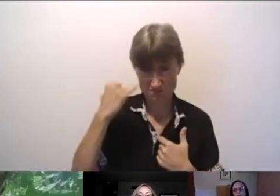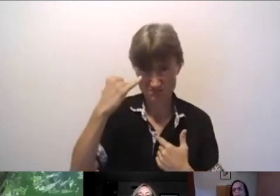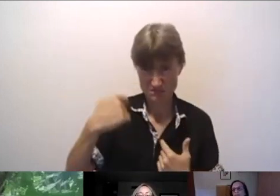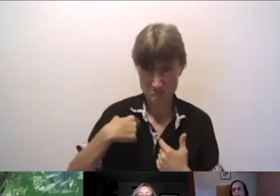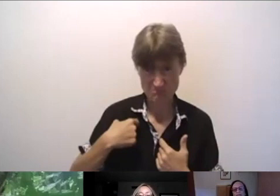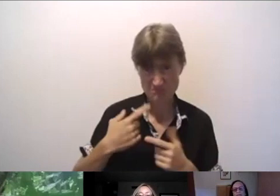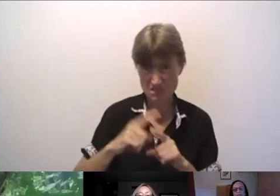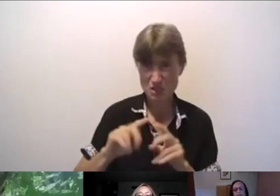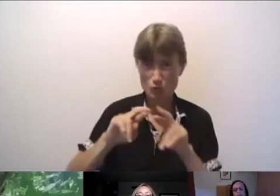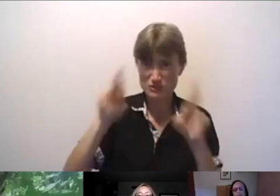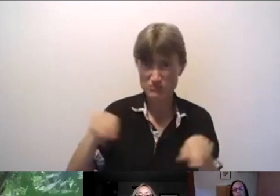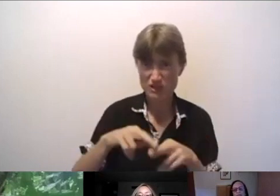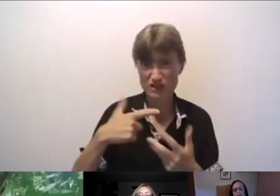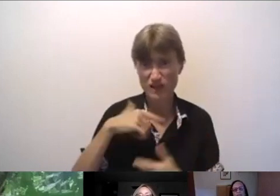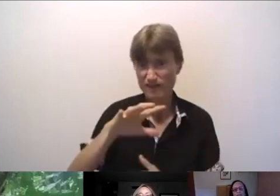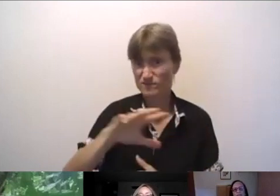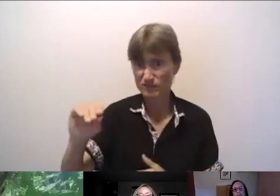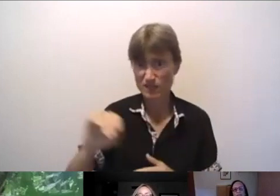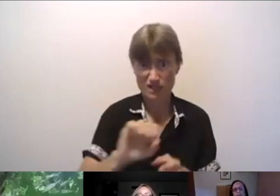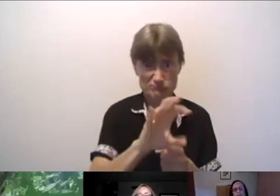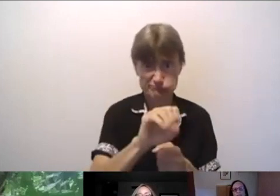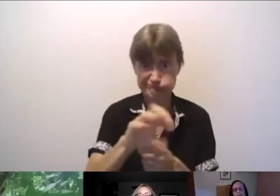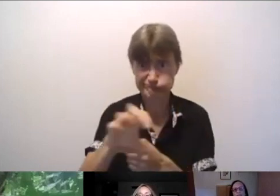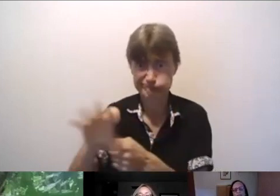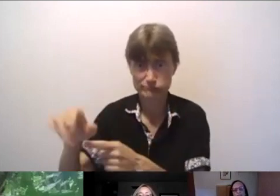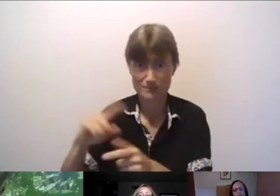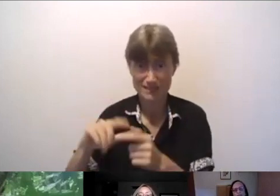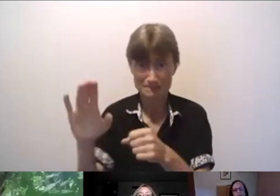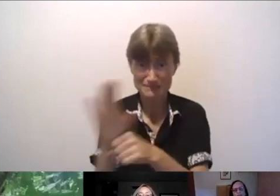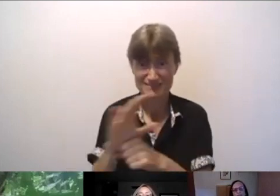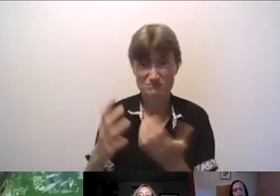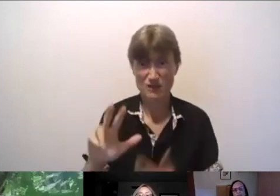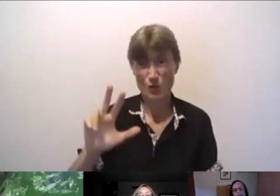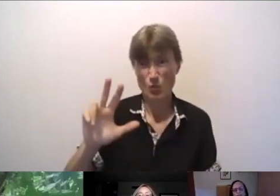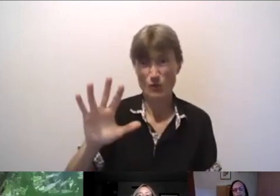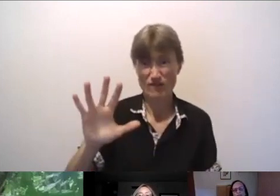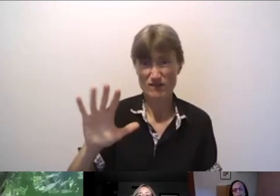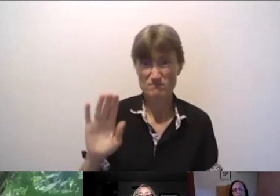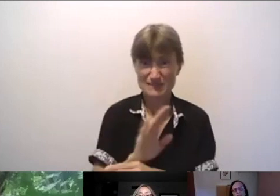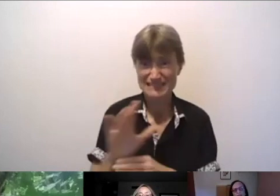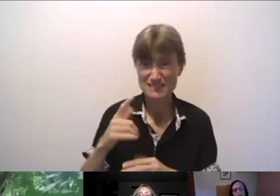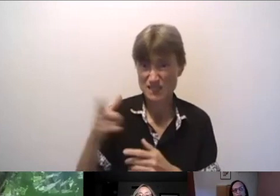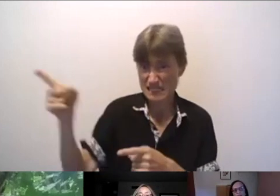signatures by 50 businesses when there's only uh 35 businesses and if you have to do that every month